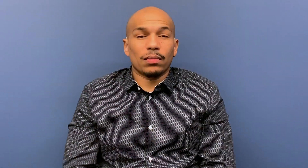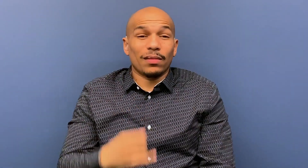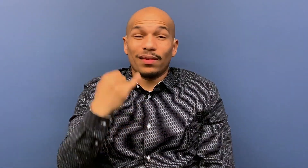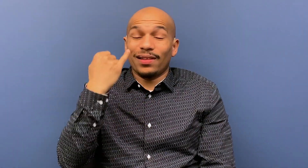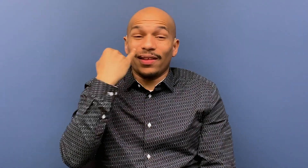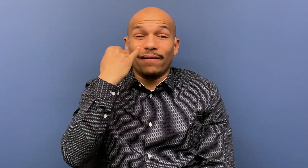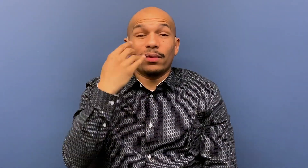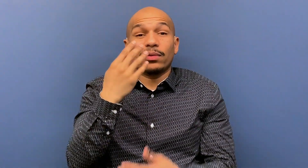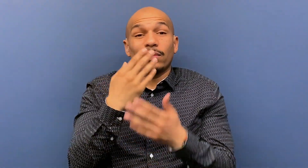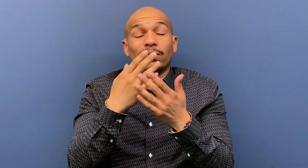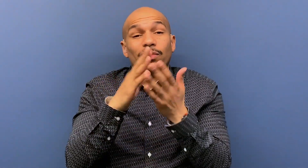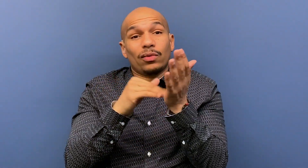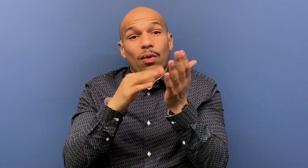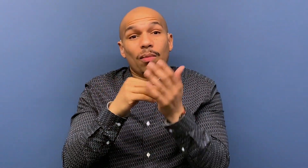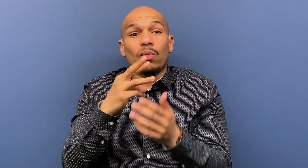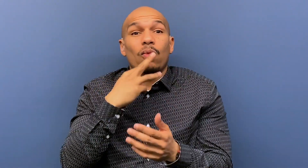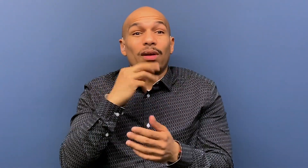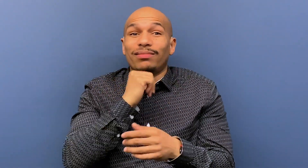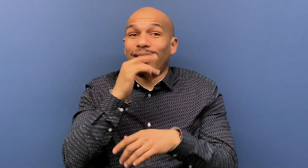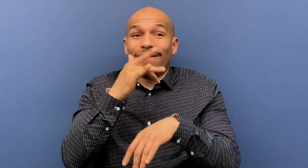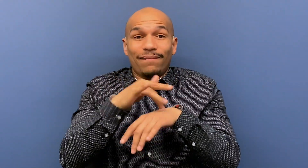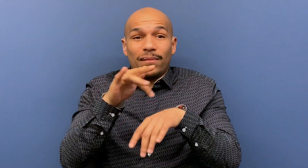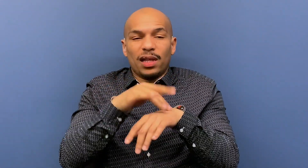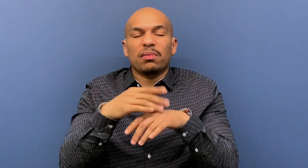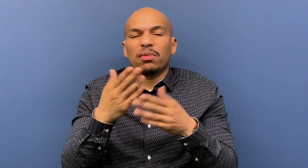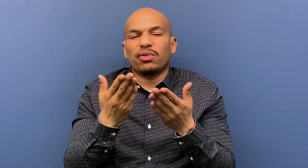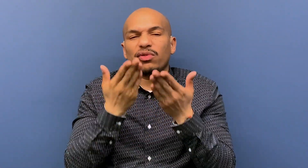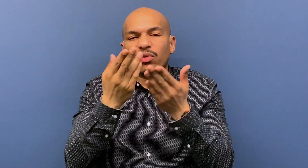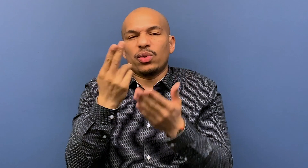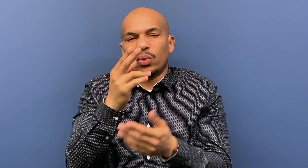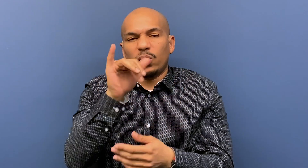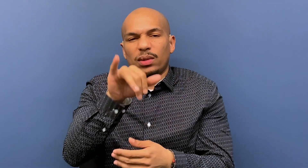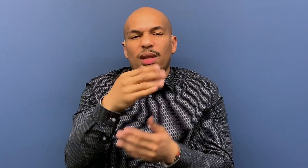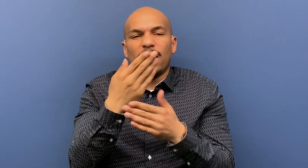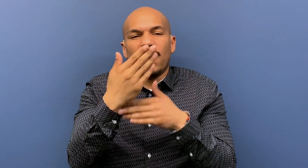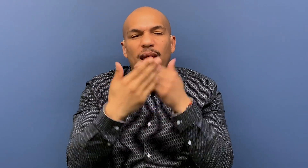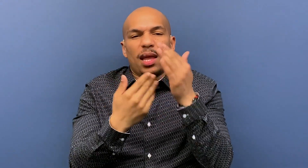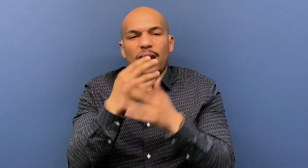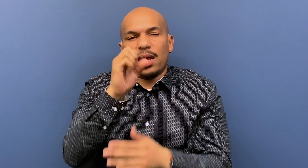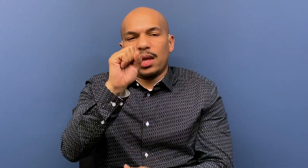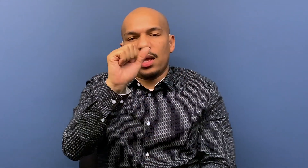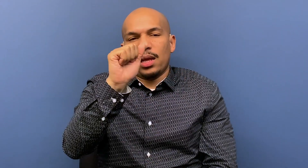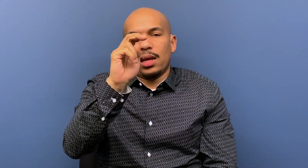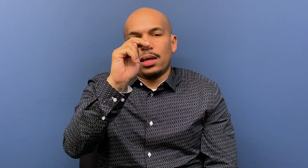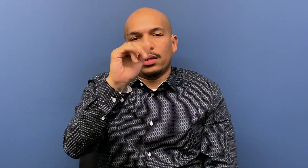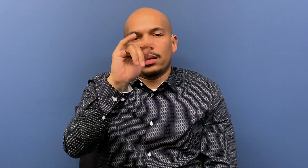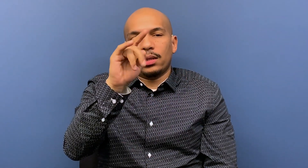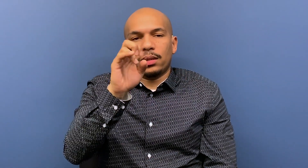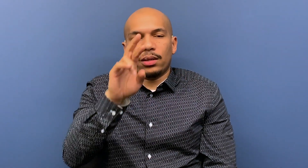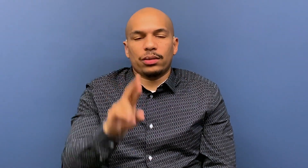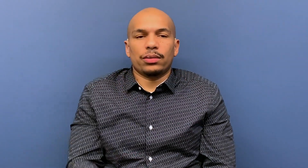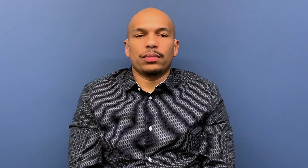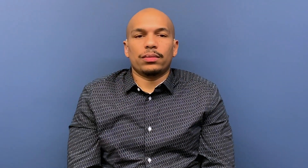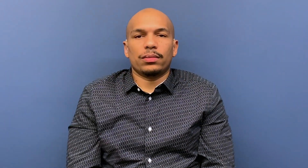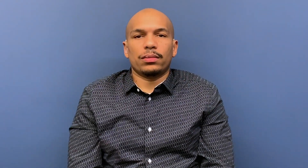If soap and water are not available we suggest you use hand sanitizer.